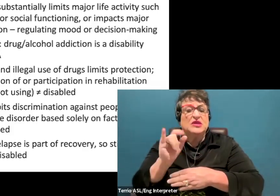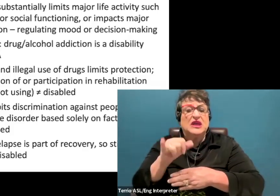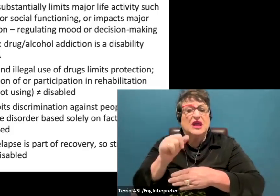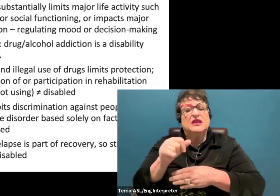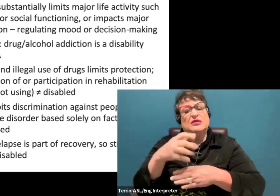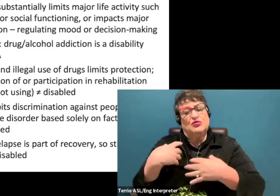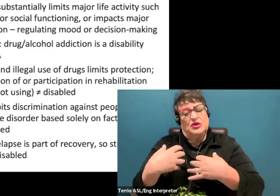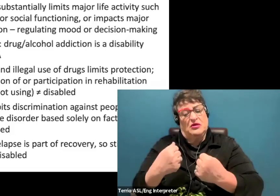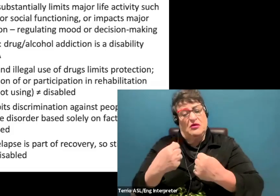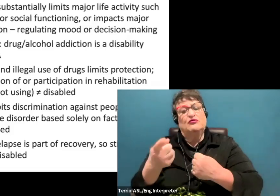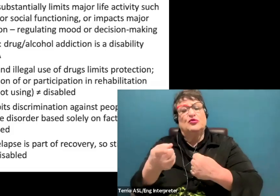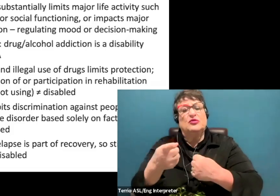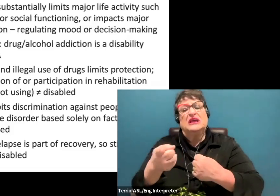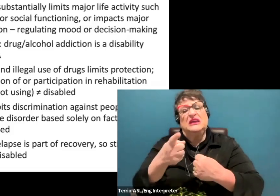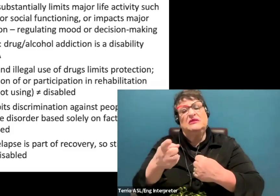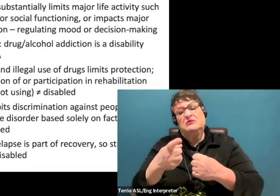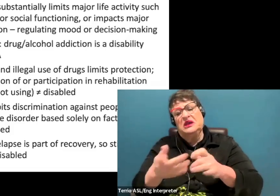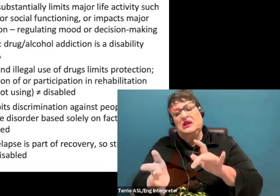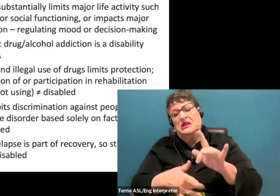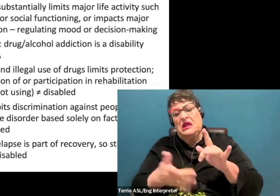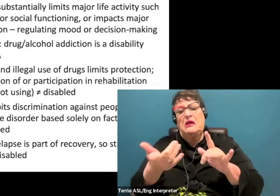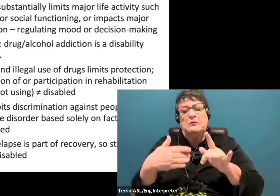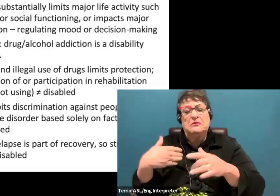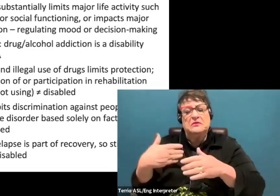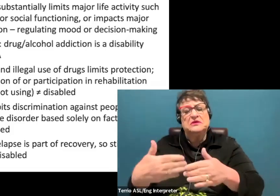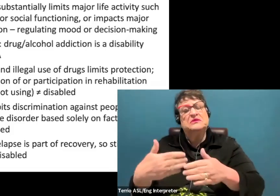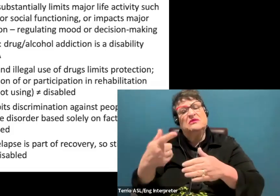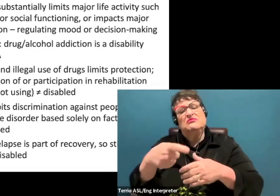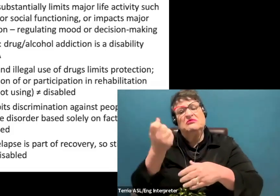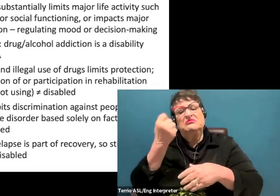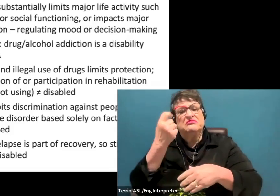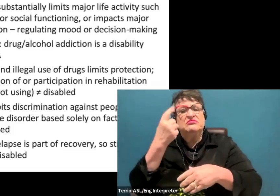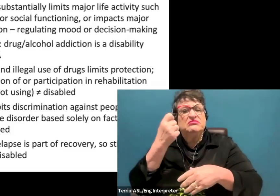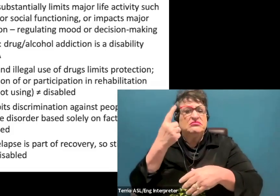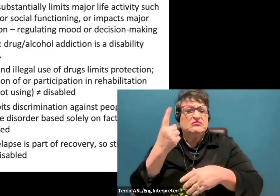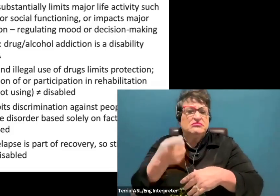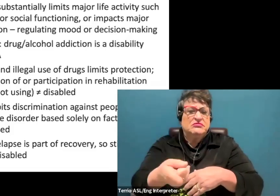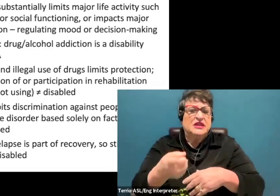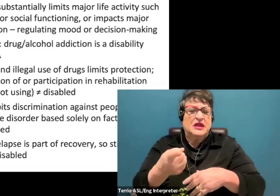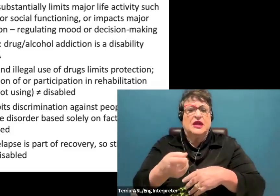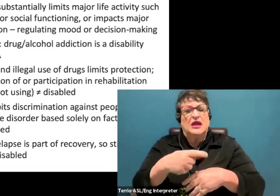So even though we might understand substance use disorder as sometimes having relapse in it,